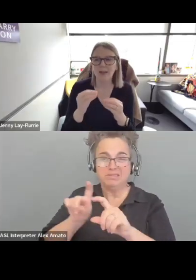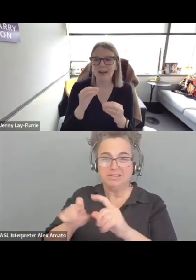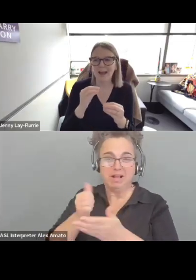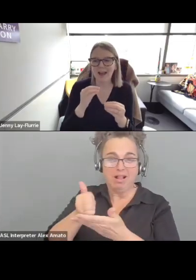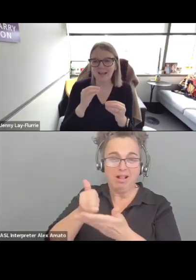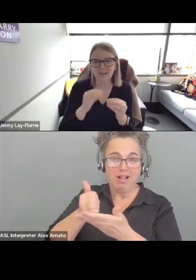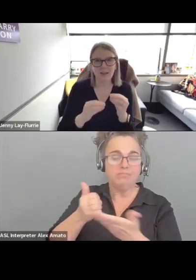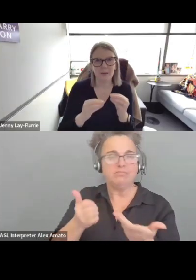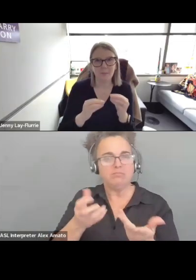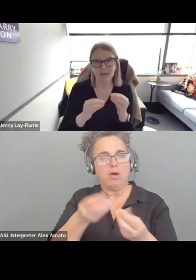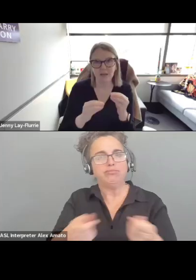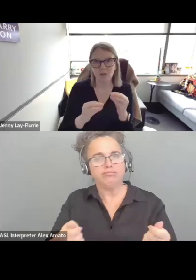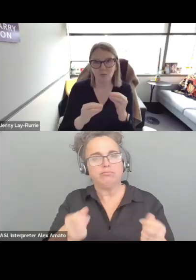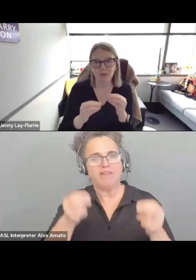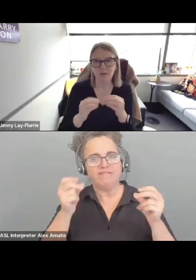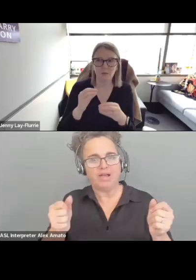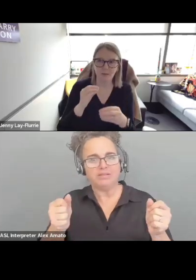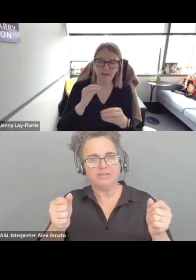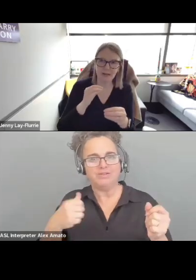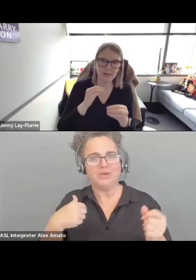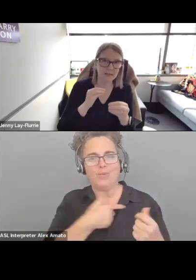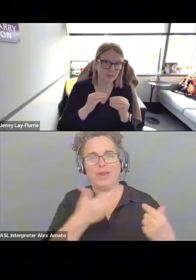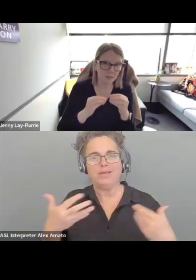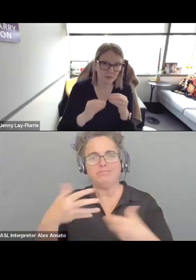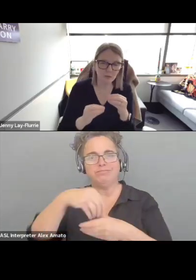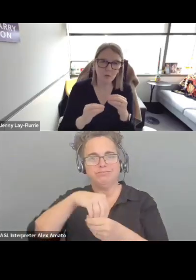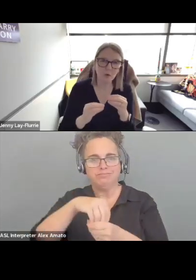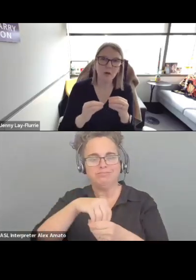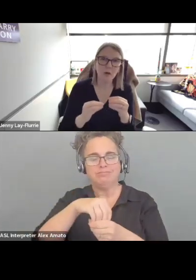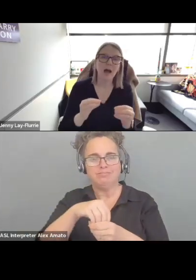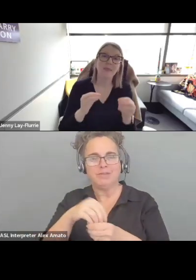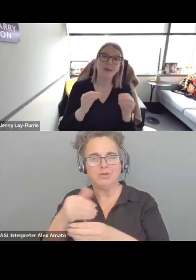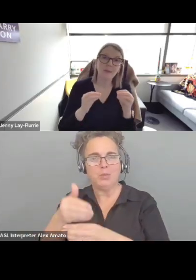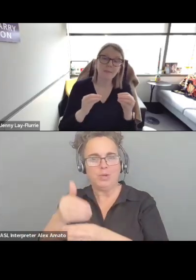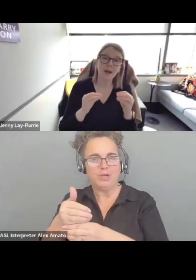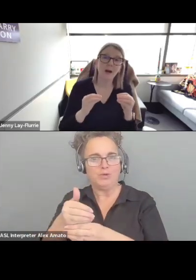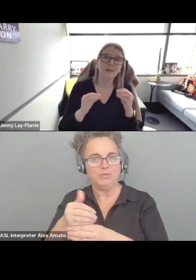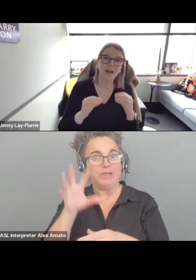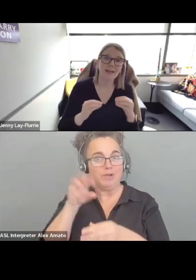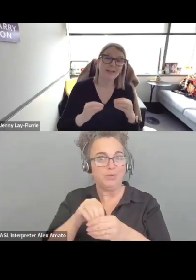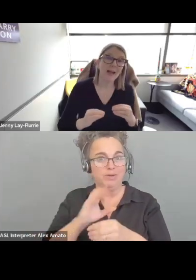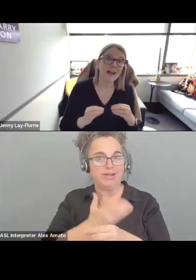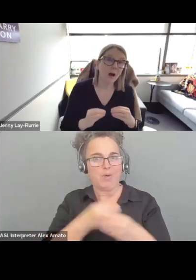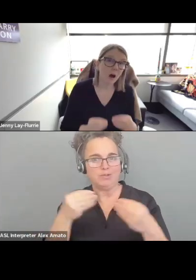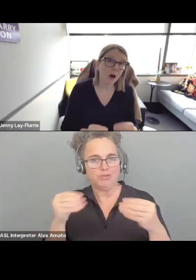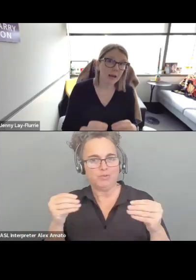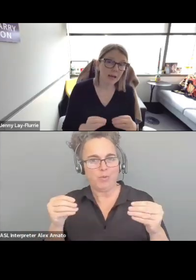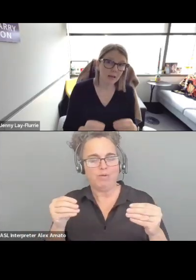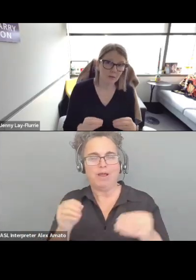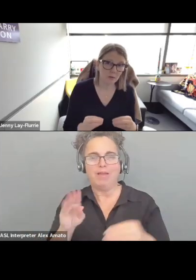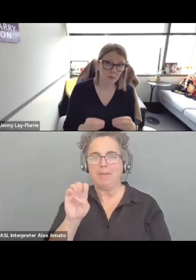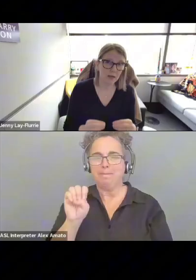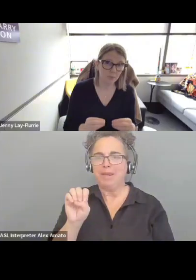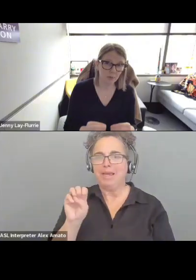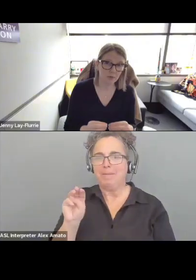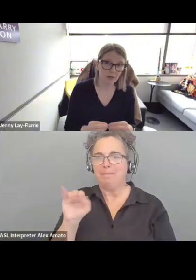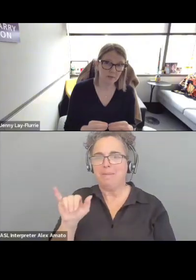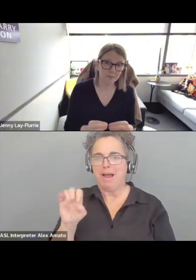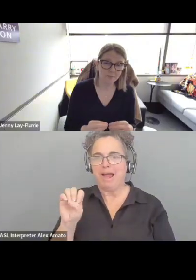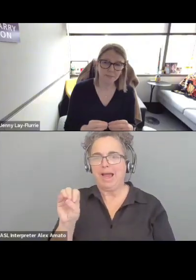We then added them into Windows, we've added it into the store and then Be My Eyes added AI into their process.